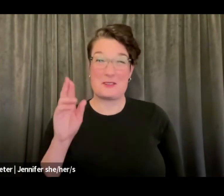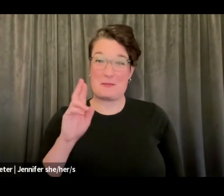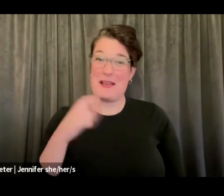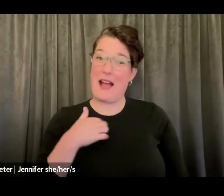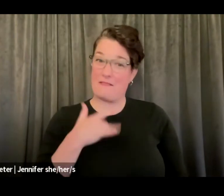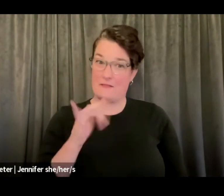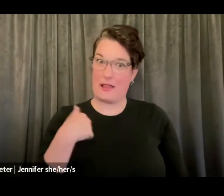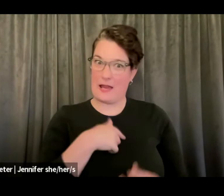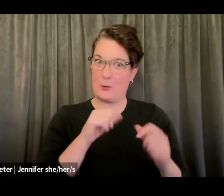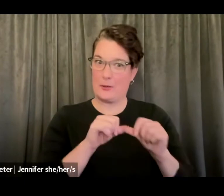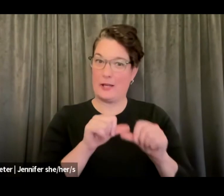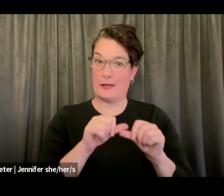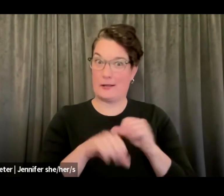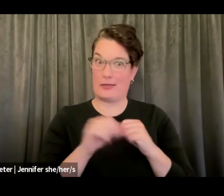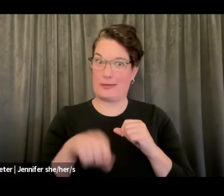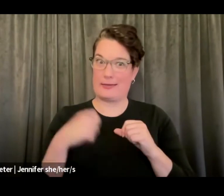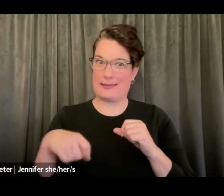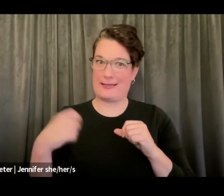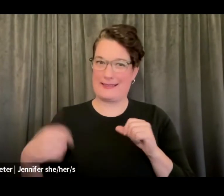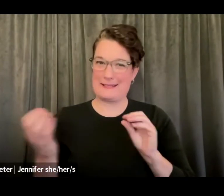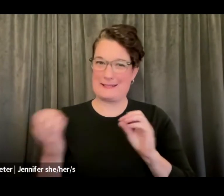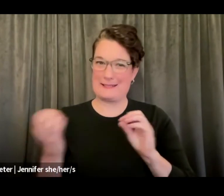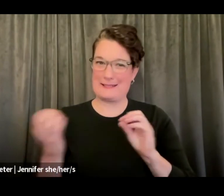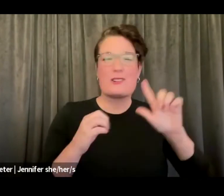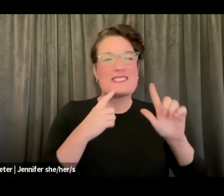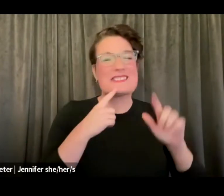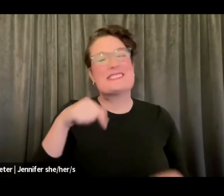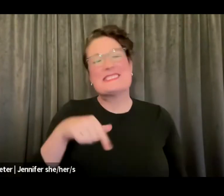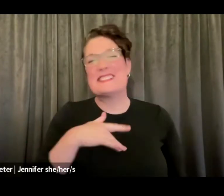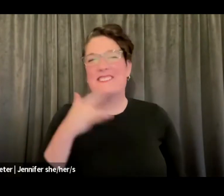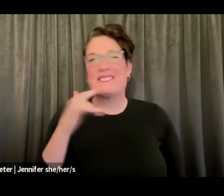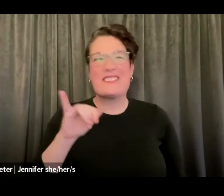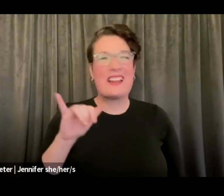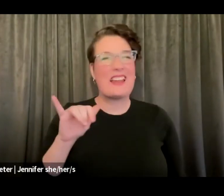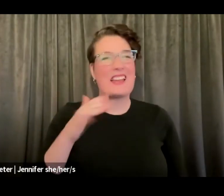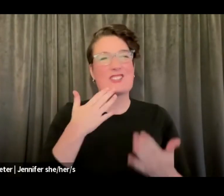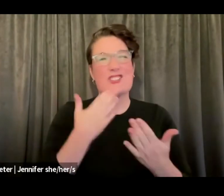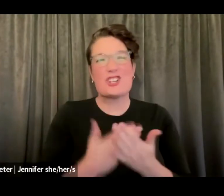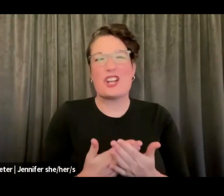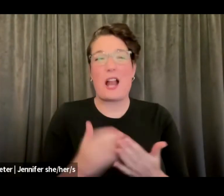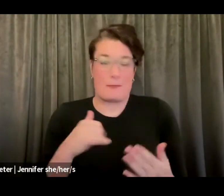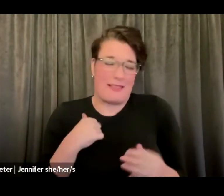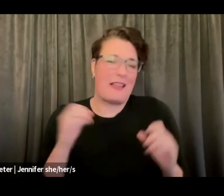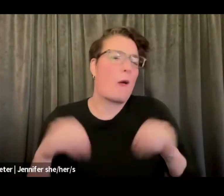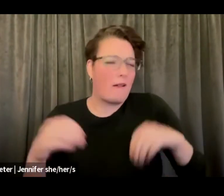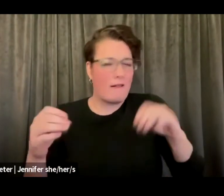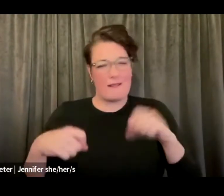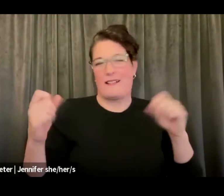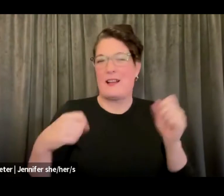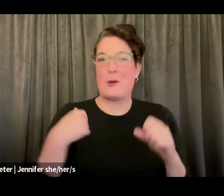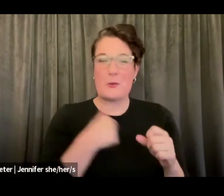Rebekah: I have a feeling this could go on for a while Lukaza: This feels like such a good uh I'm like okay yeah